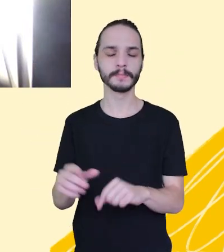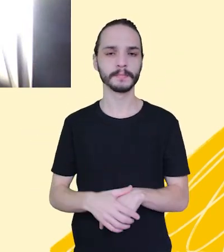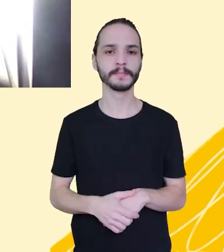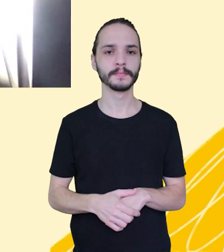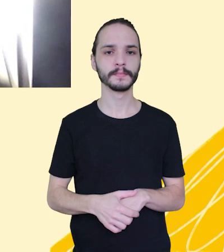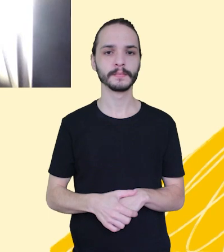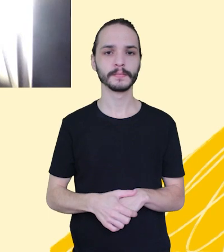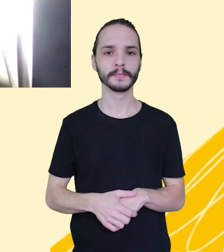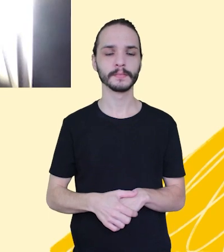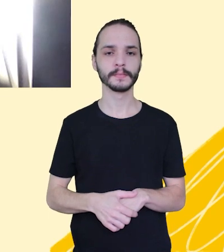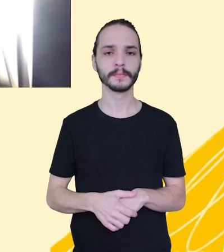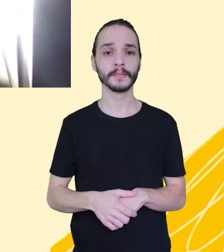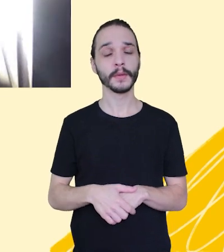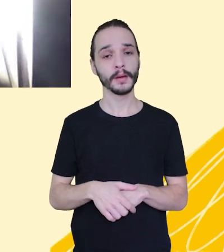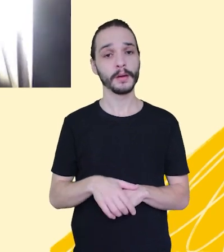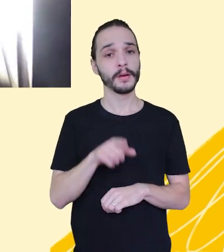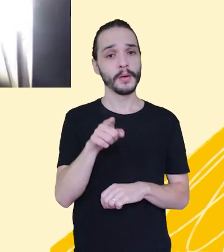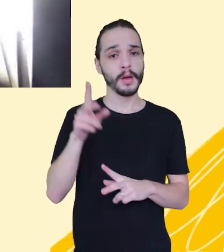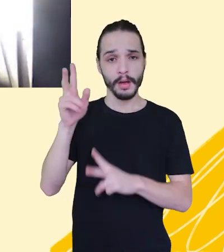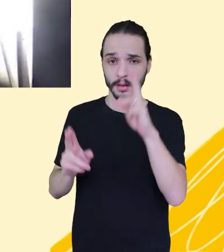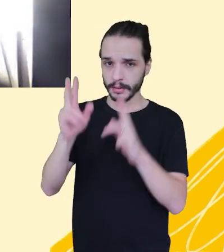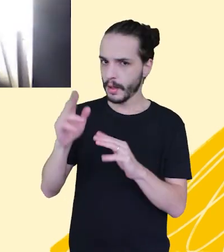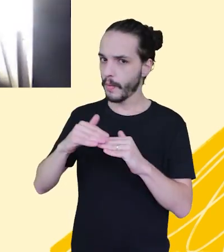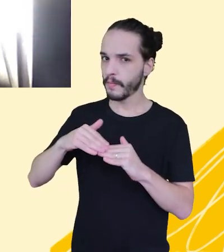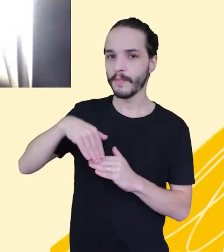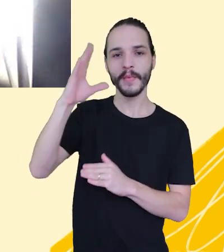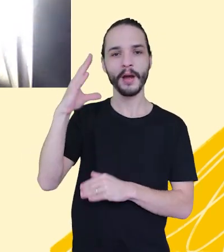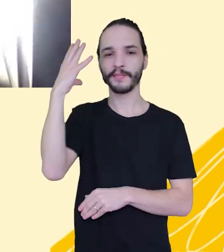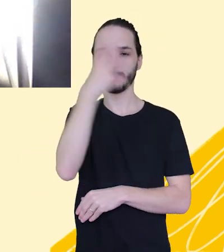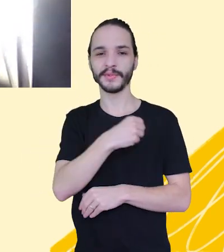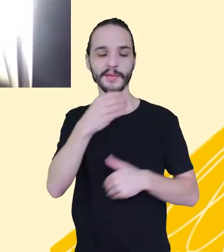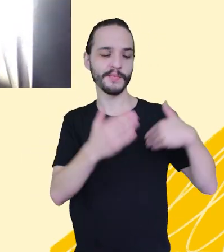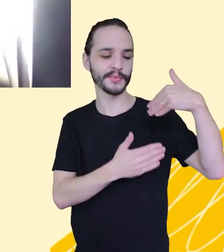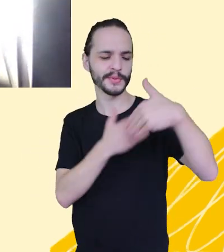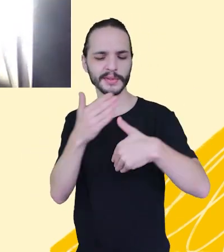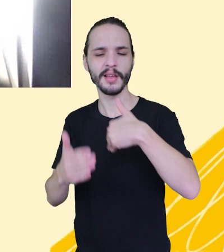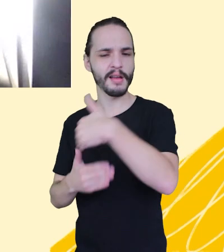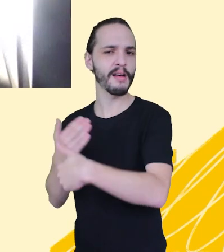editing is one of the most beautiful parts of the whole process.